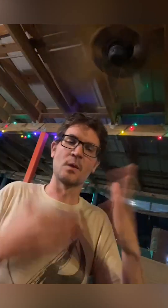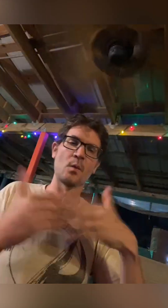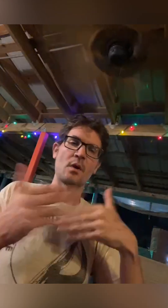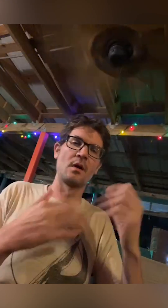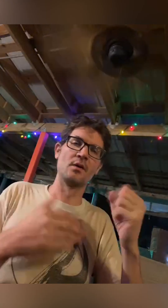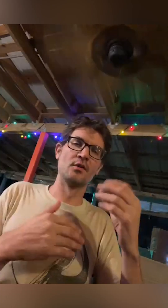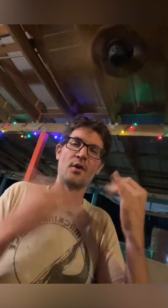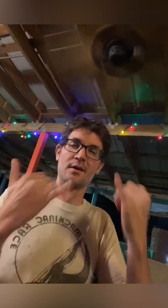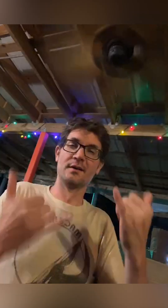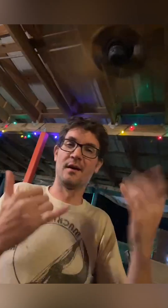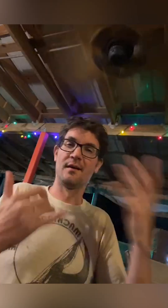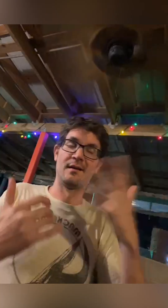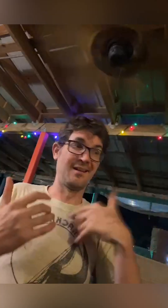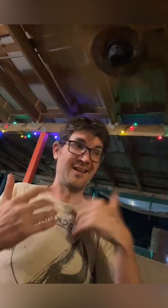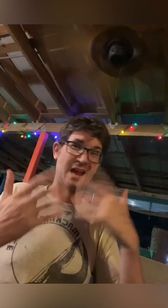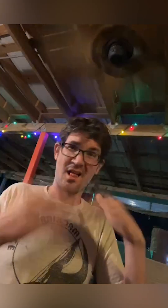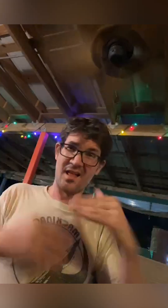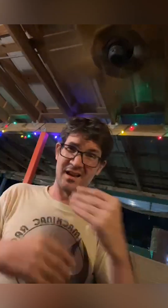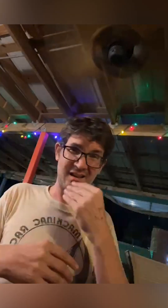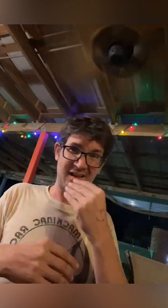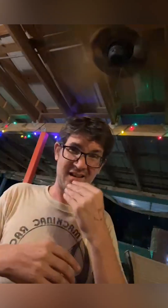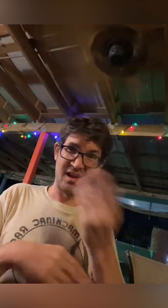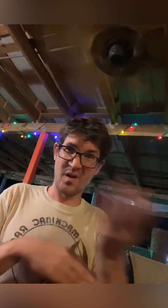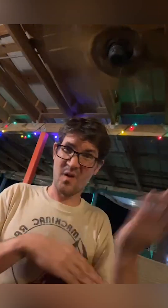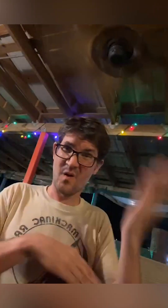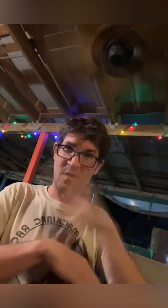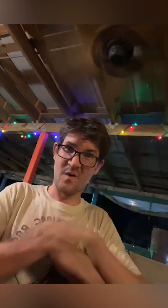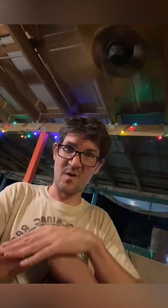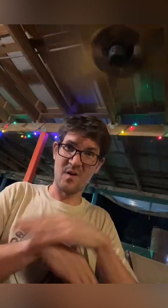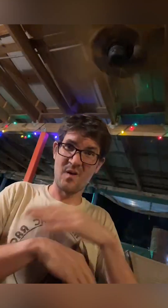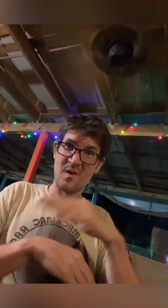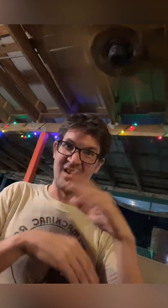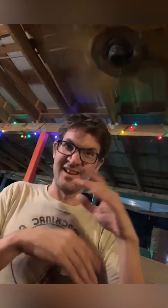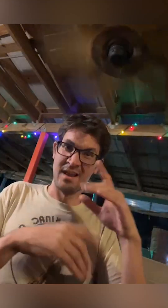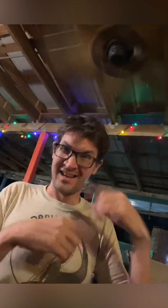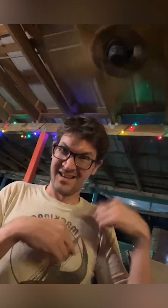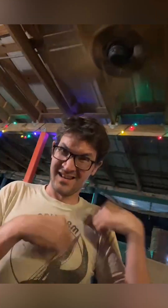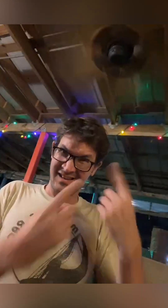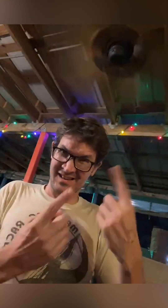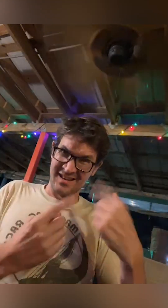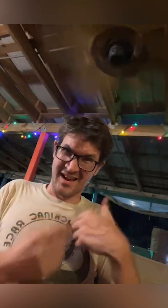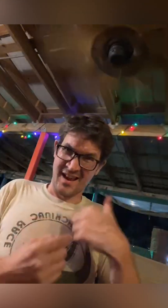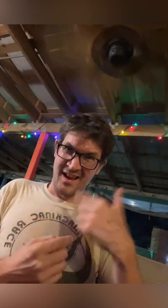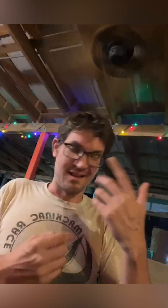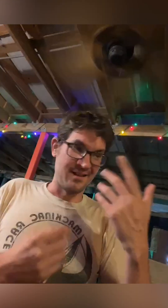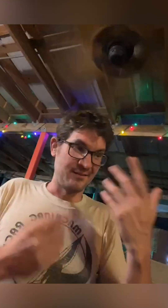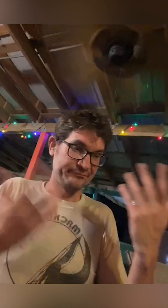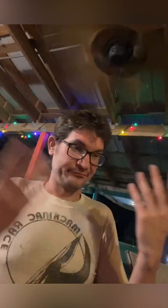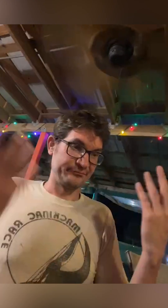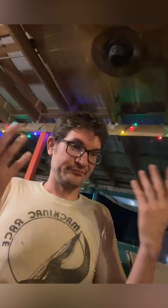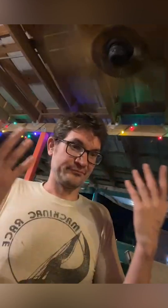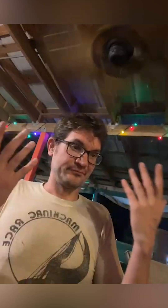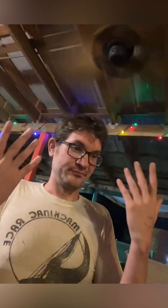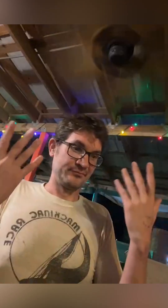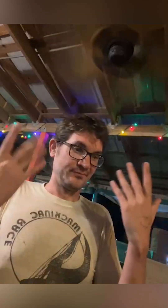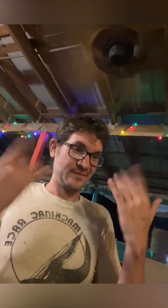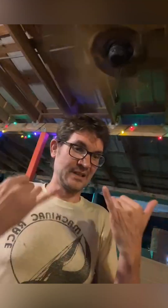Anyway… I haven’t eaten anything all day.